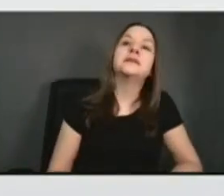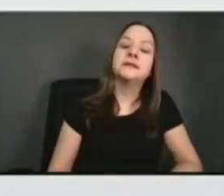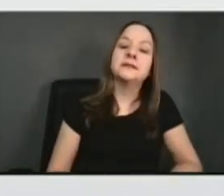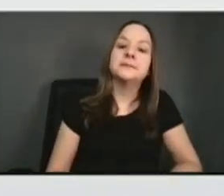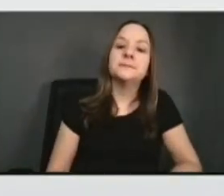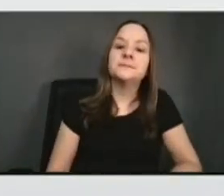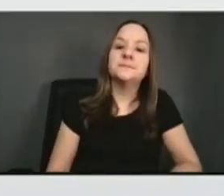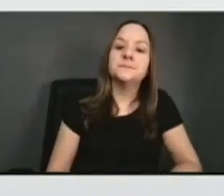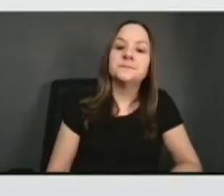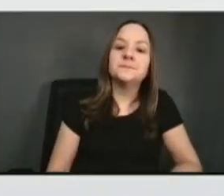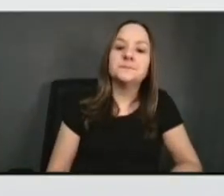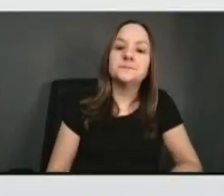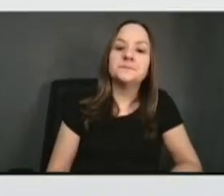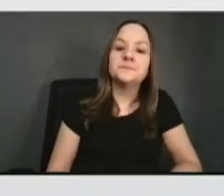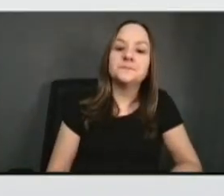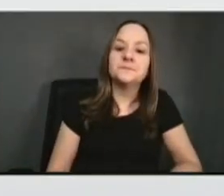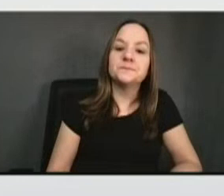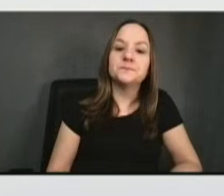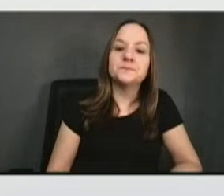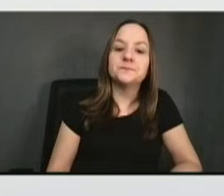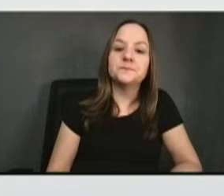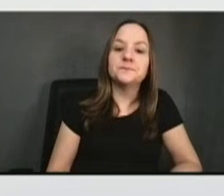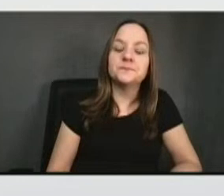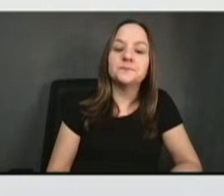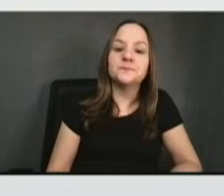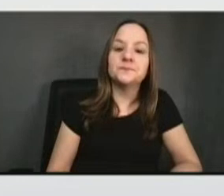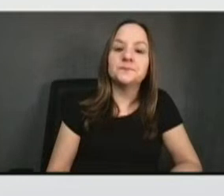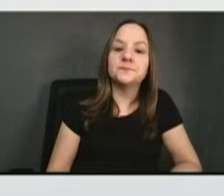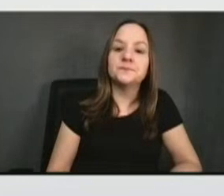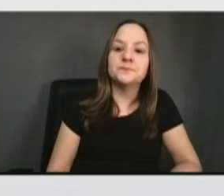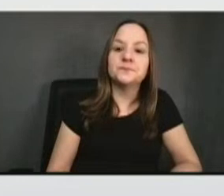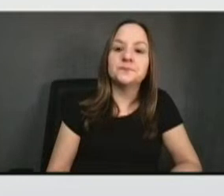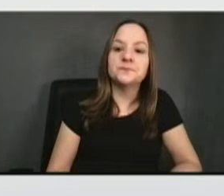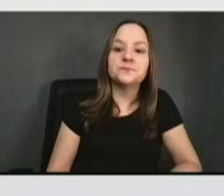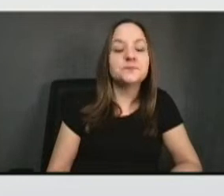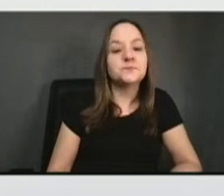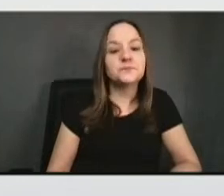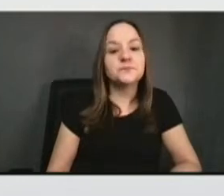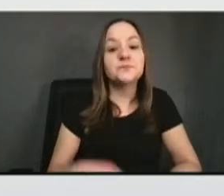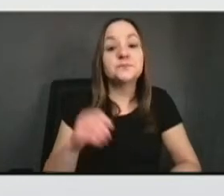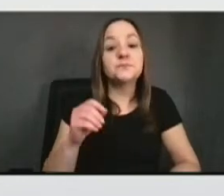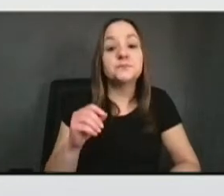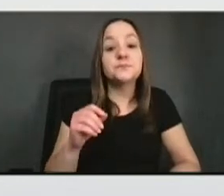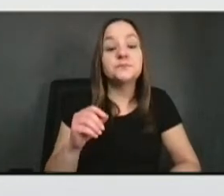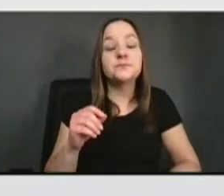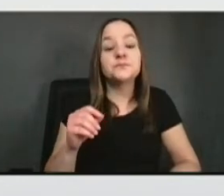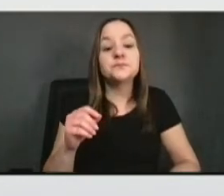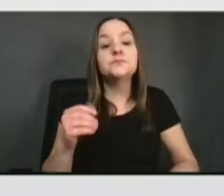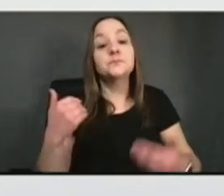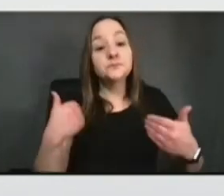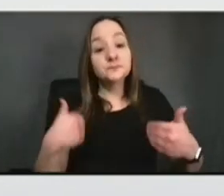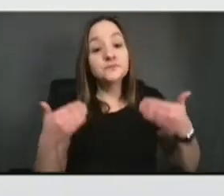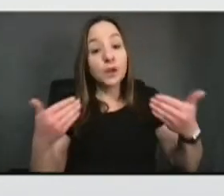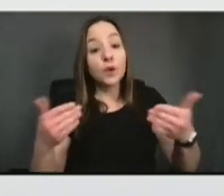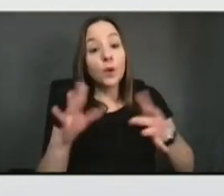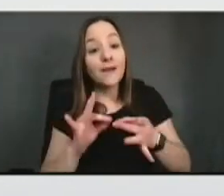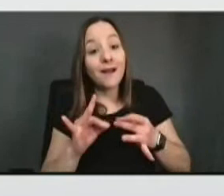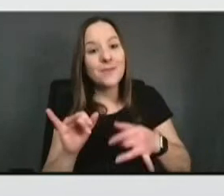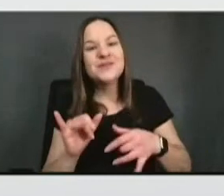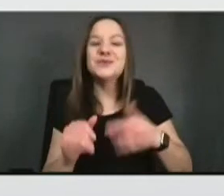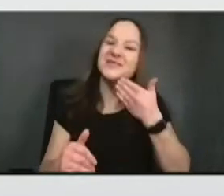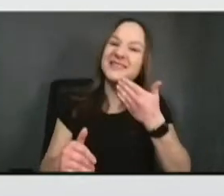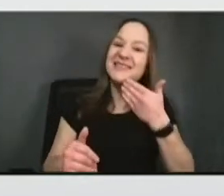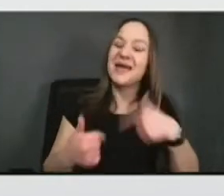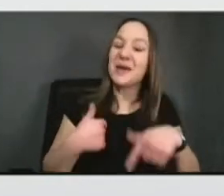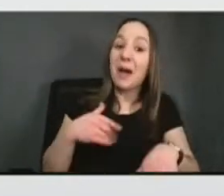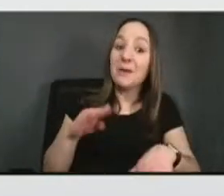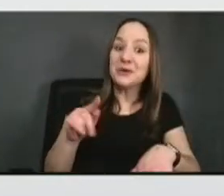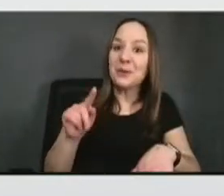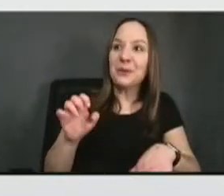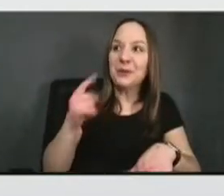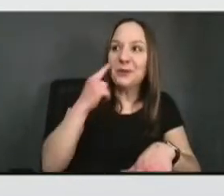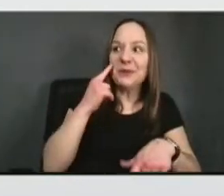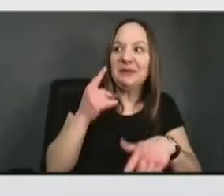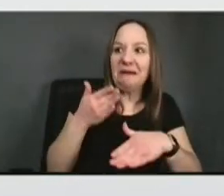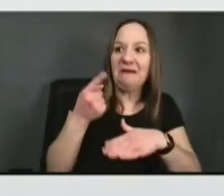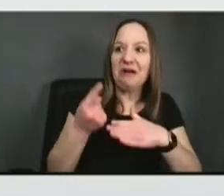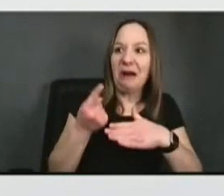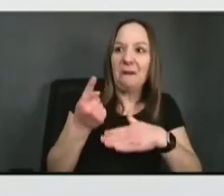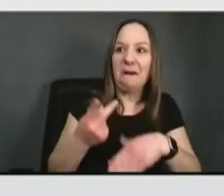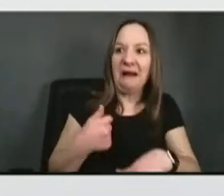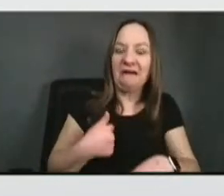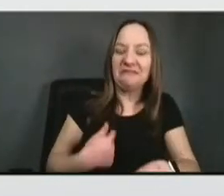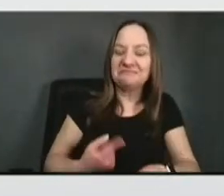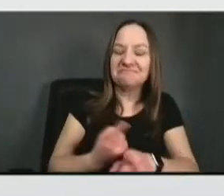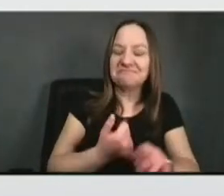as a district. In crystal there